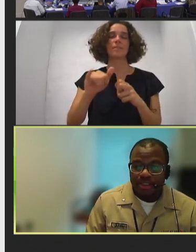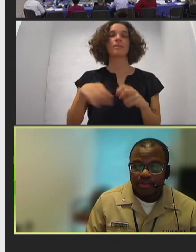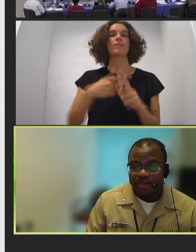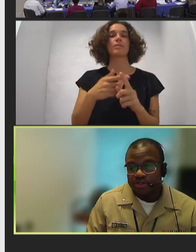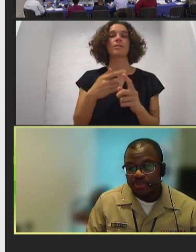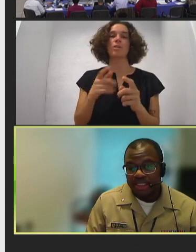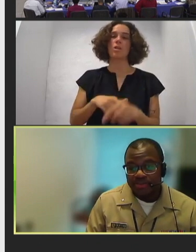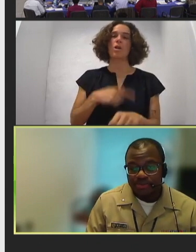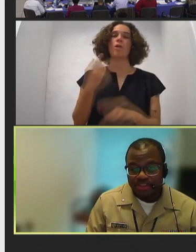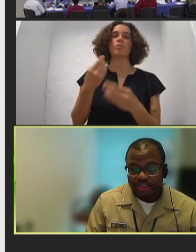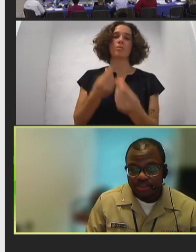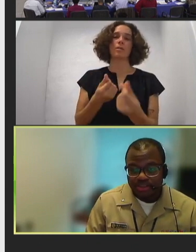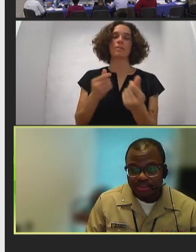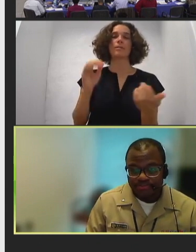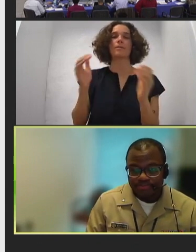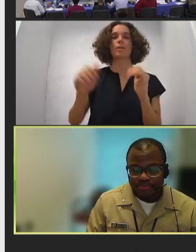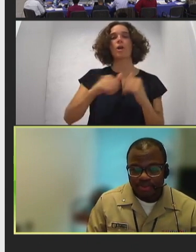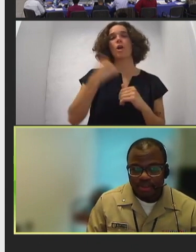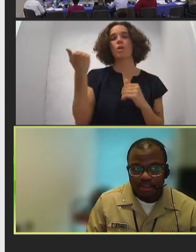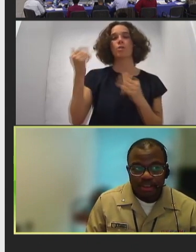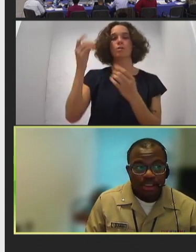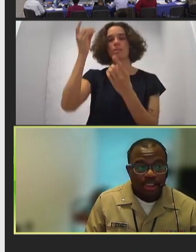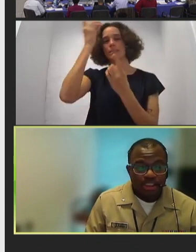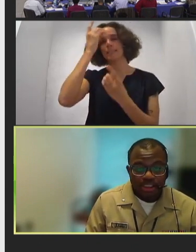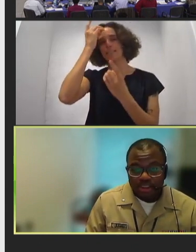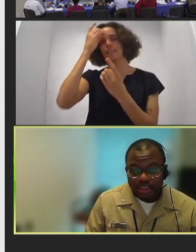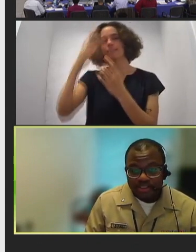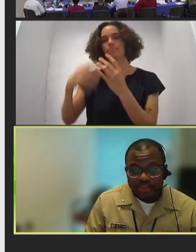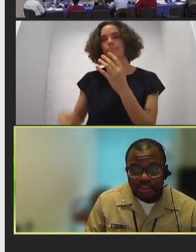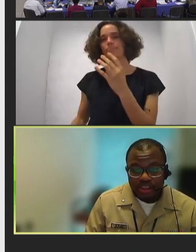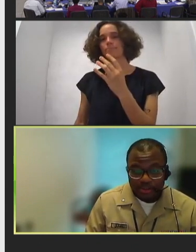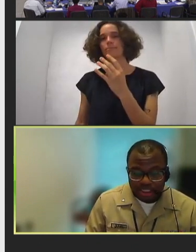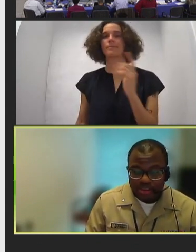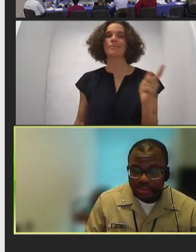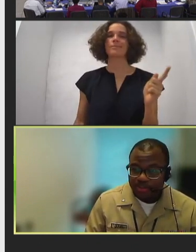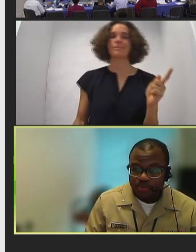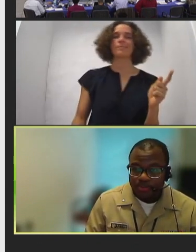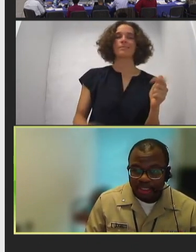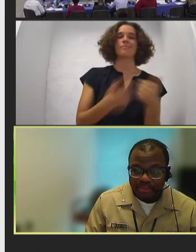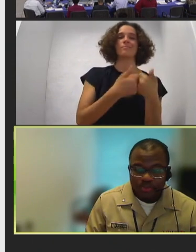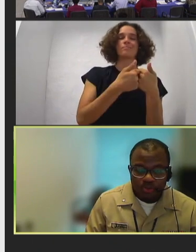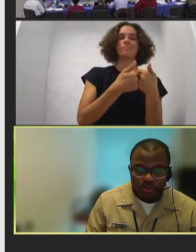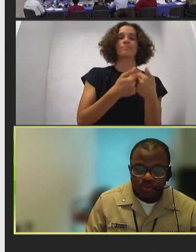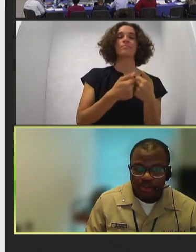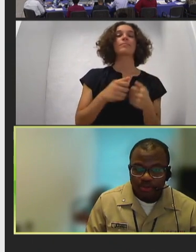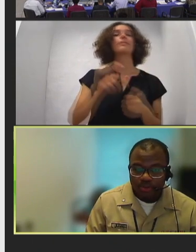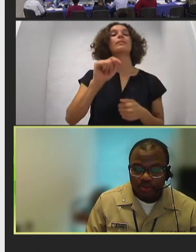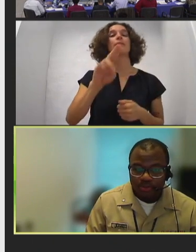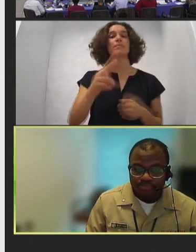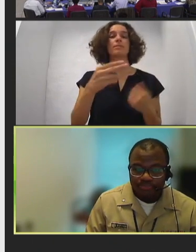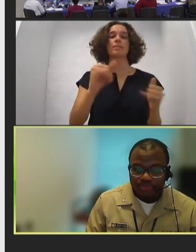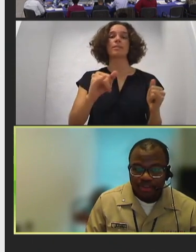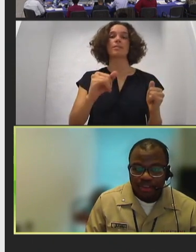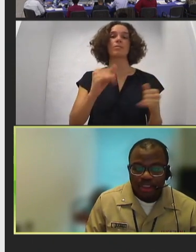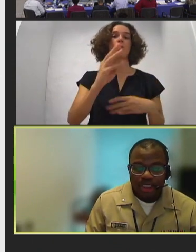compared to many other diseases. Nonetheless, eliminating TB remains a worthwhile goal,